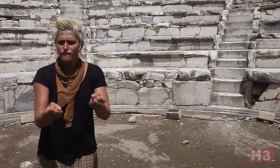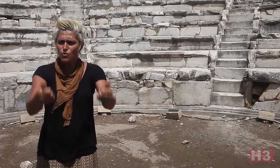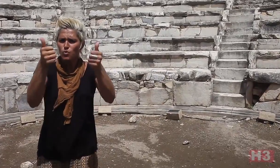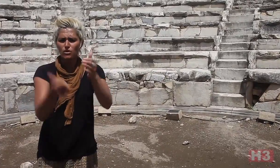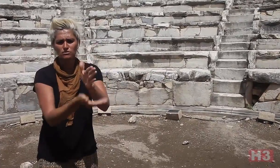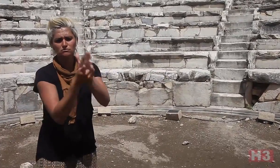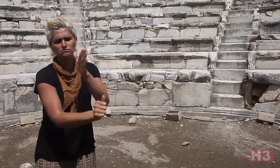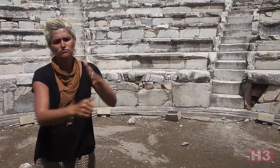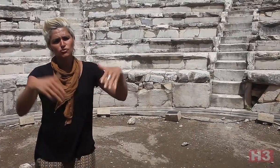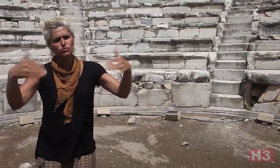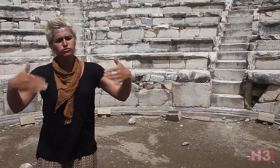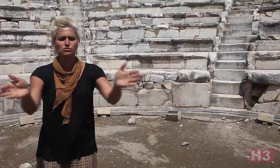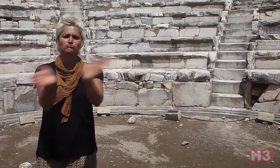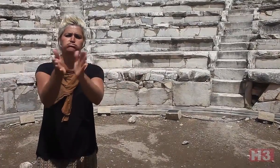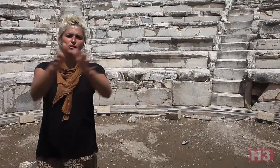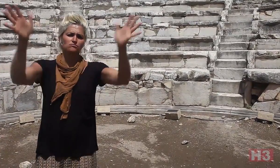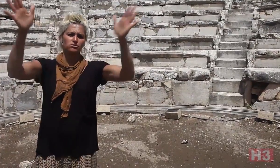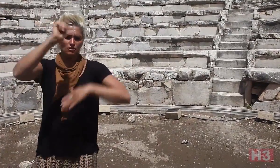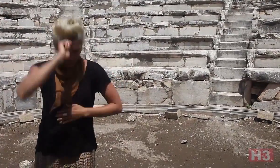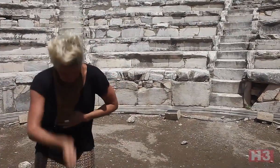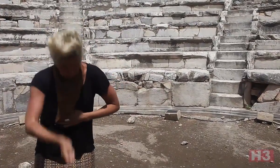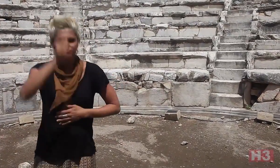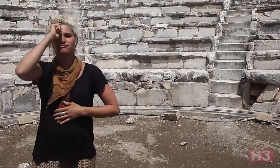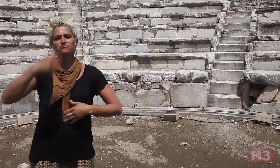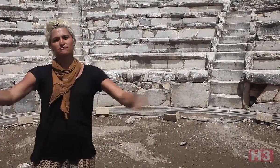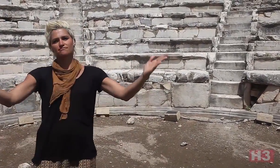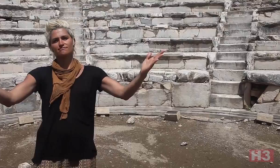If you had presentation skills, people will recognize and respect you.